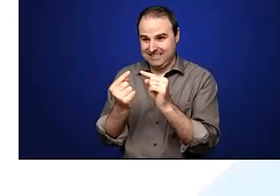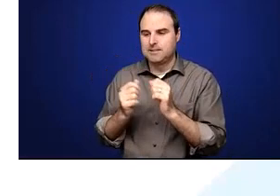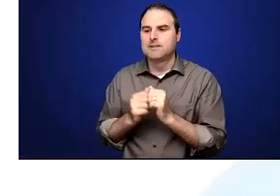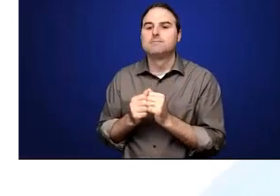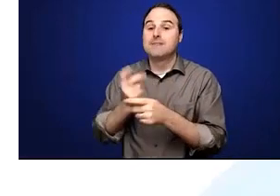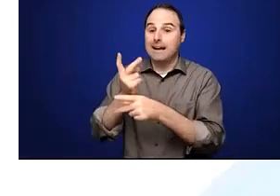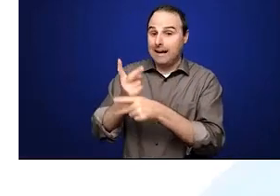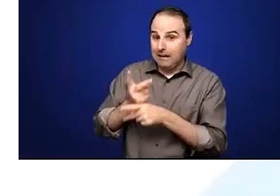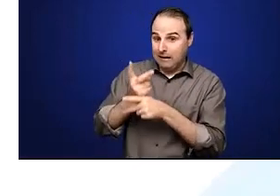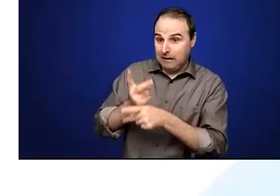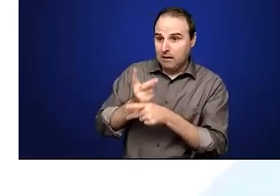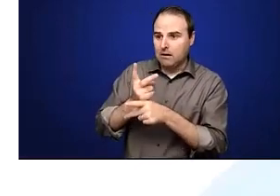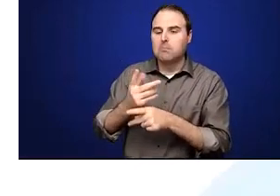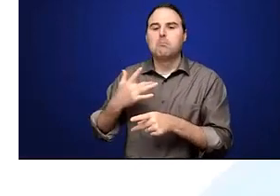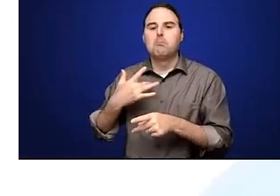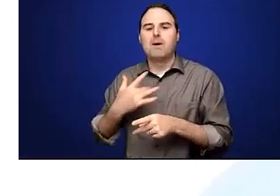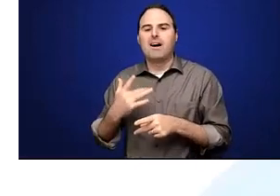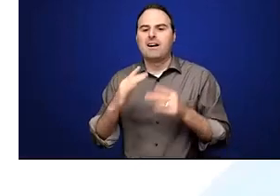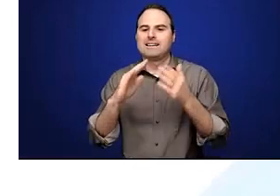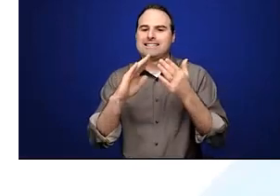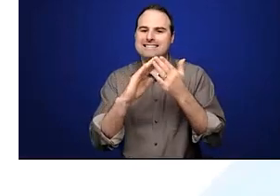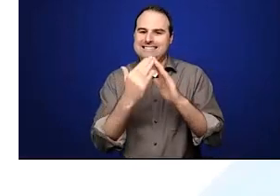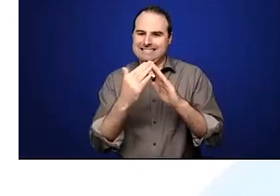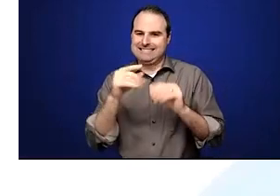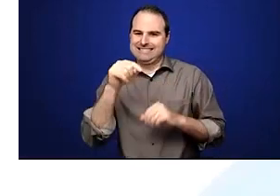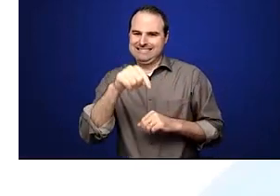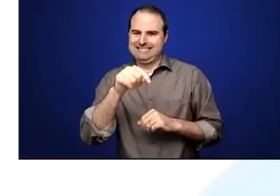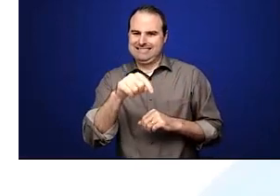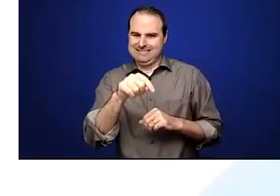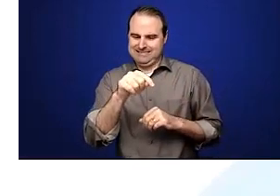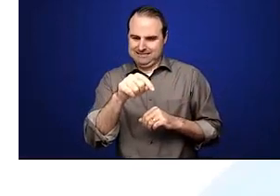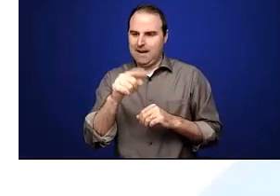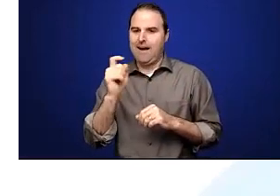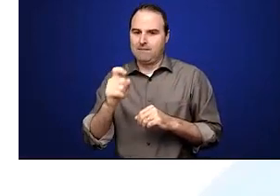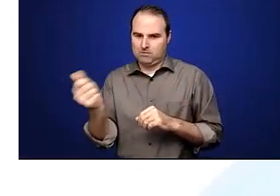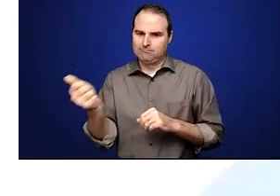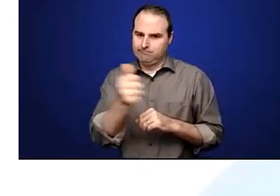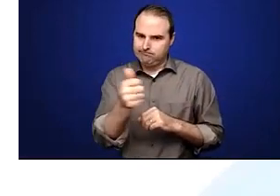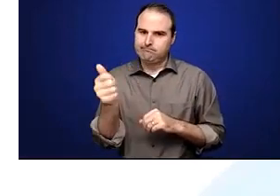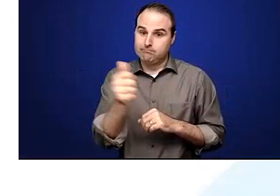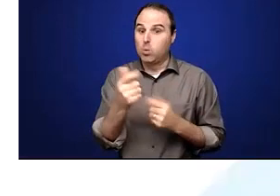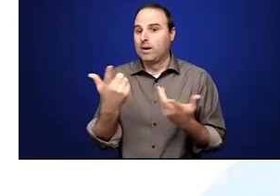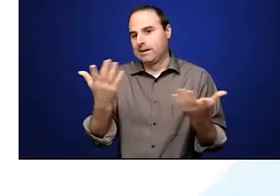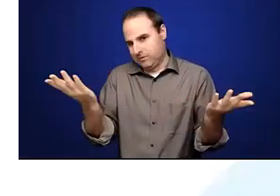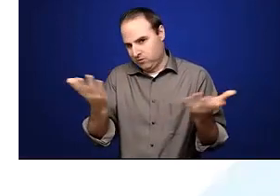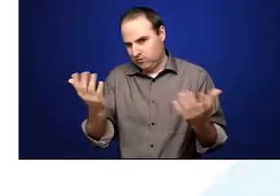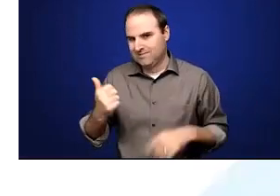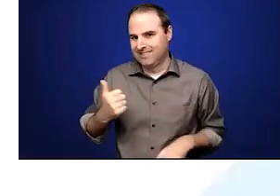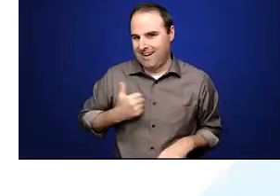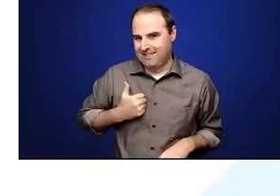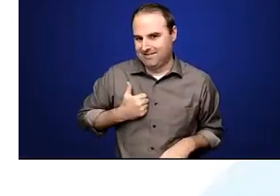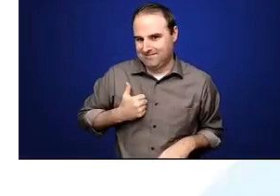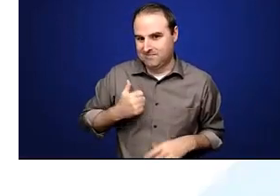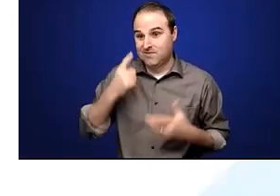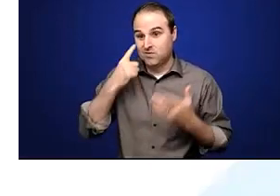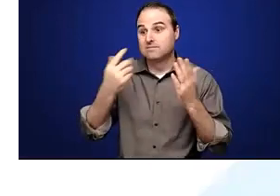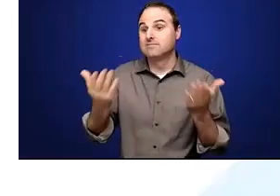happens in urban centers, so those major regions in Canada. For instance, for here, it would be in Vancouver.